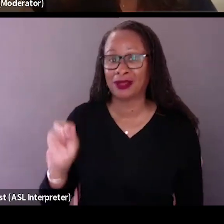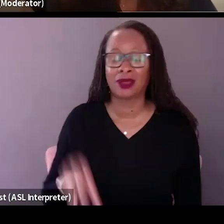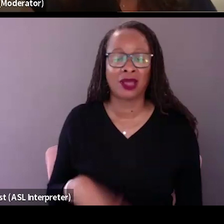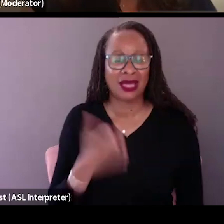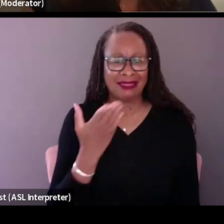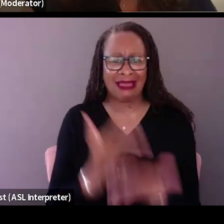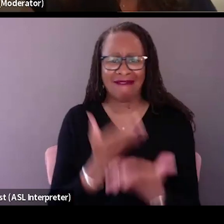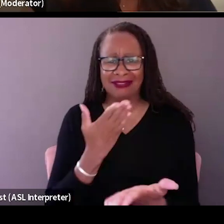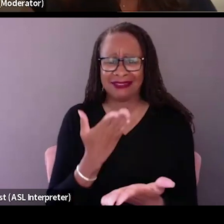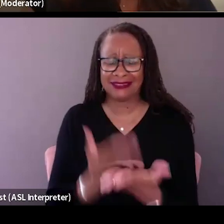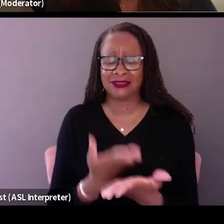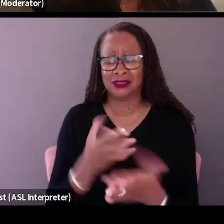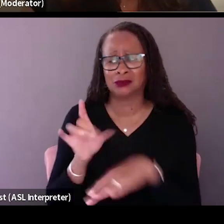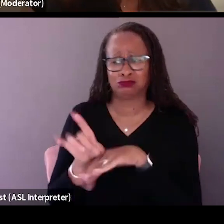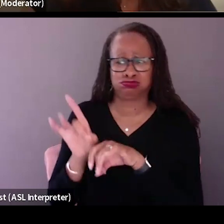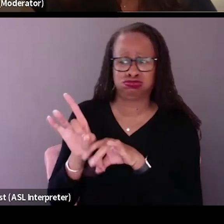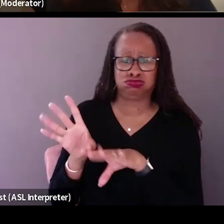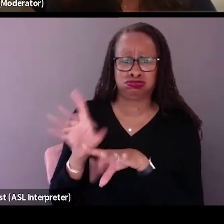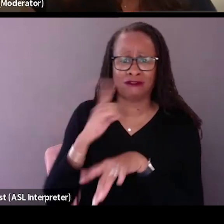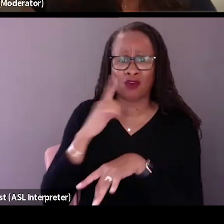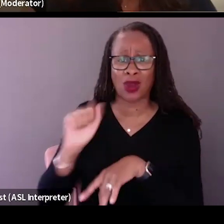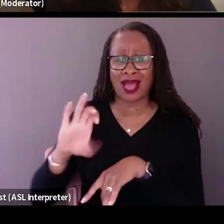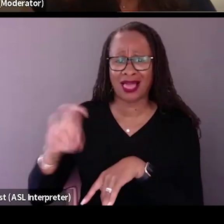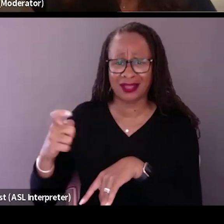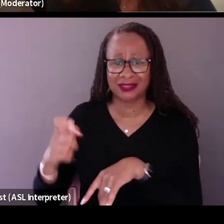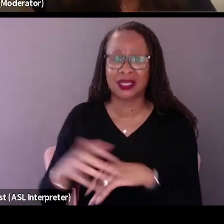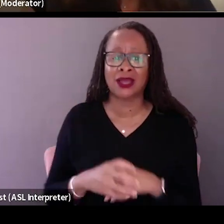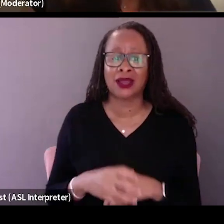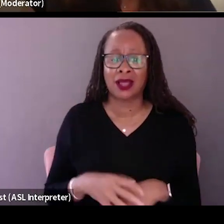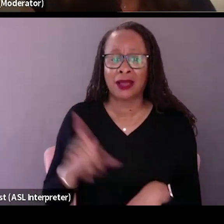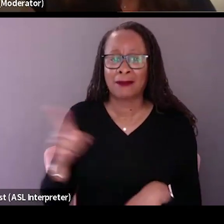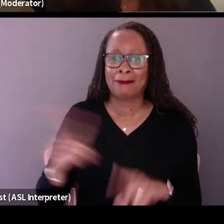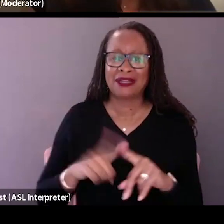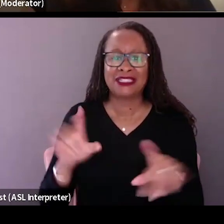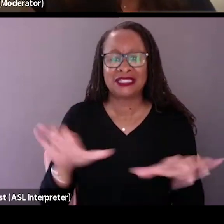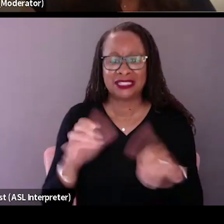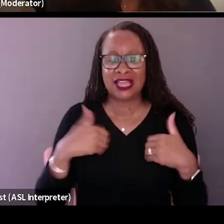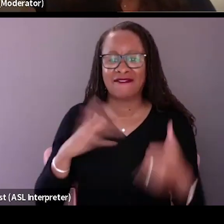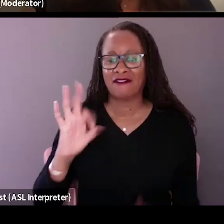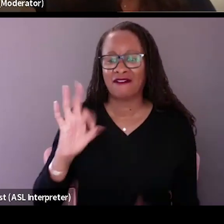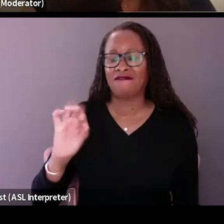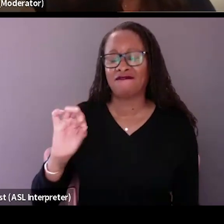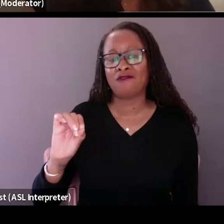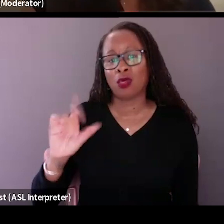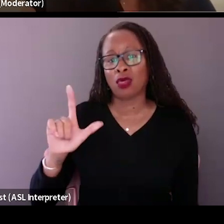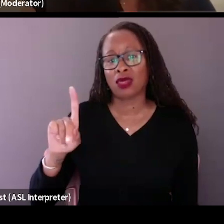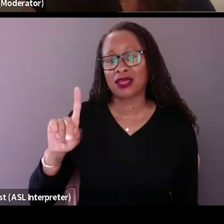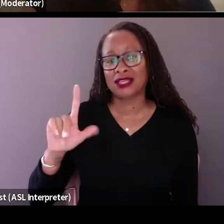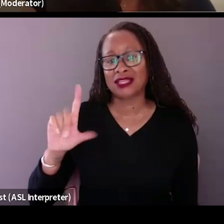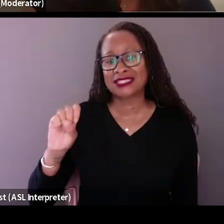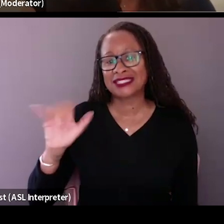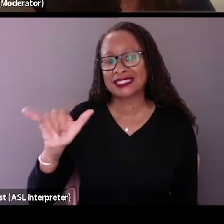but Alec does have this sort of folksy charm, which is how he got away with the things he did